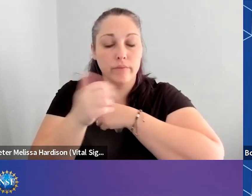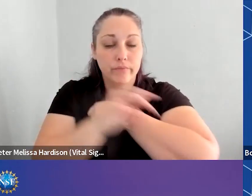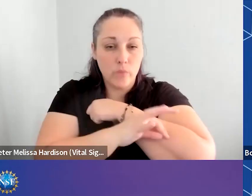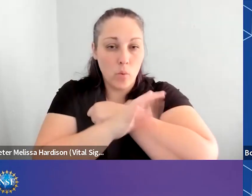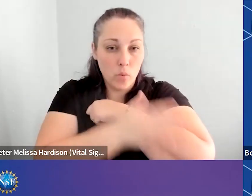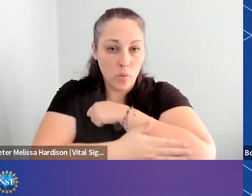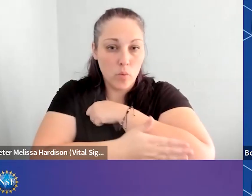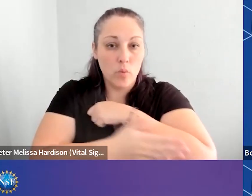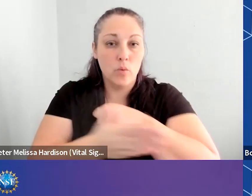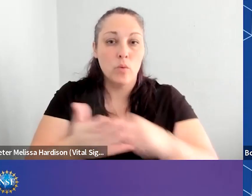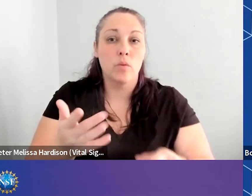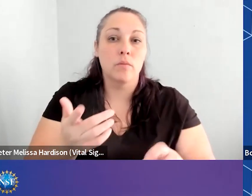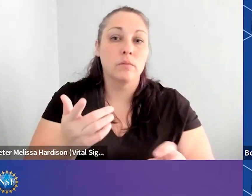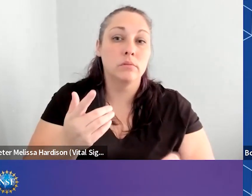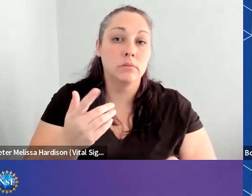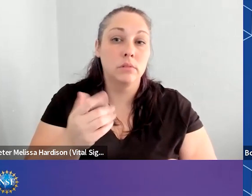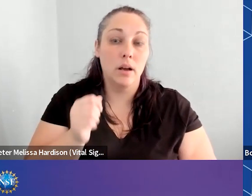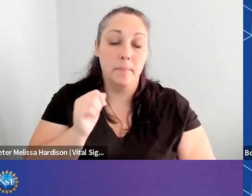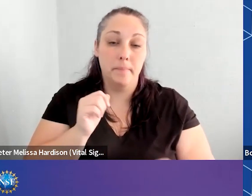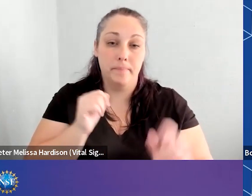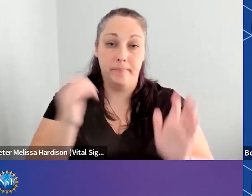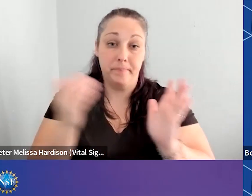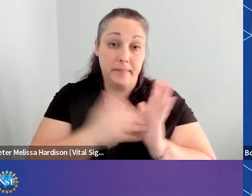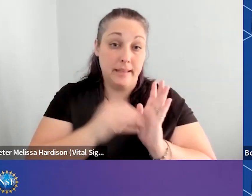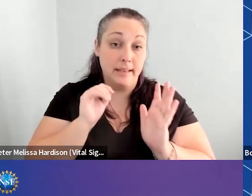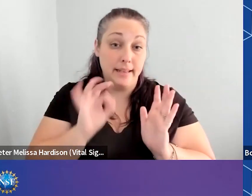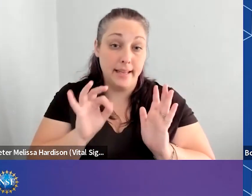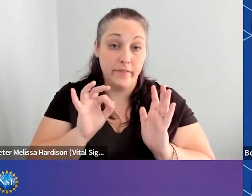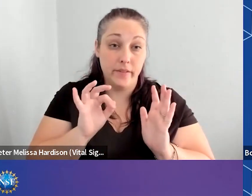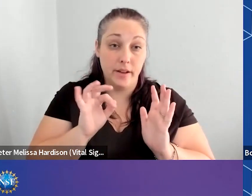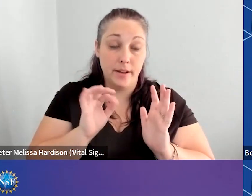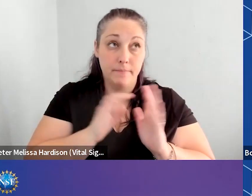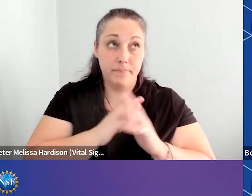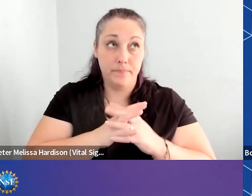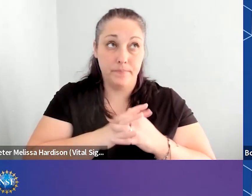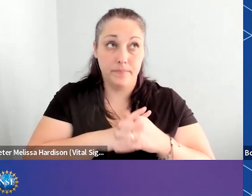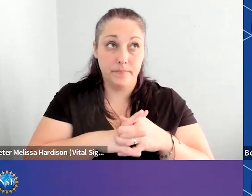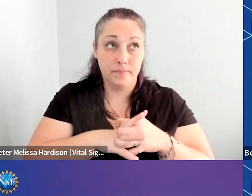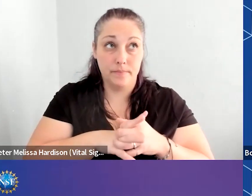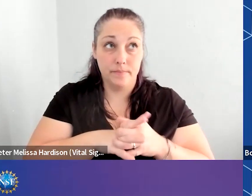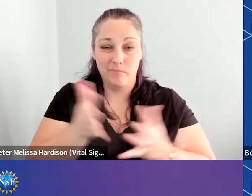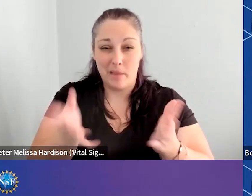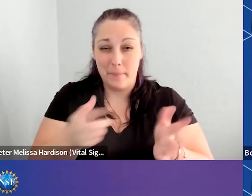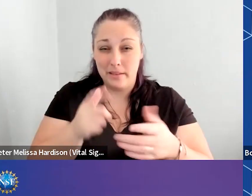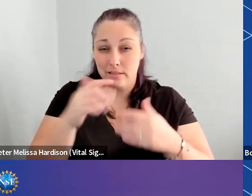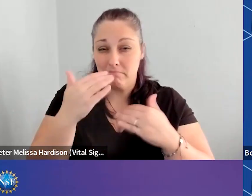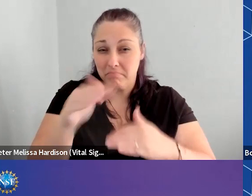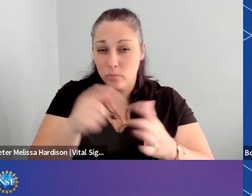And so -- but again there may be -- there may be requirements or, you know,